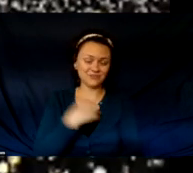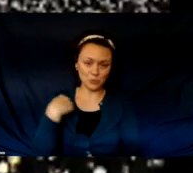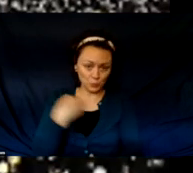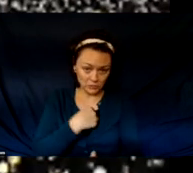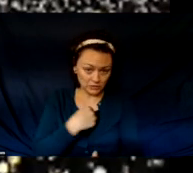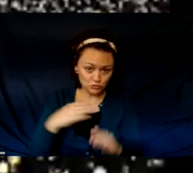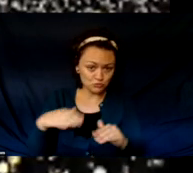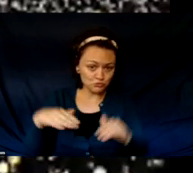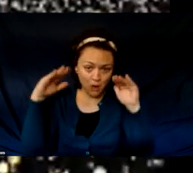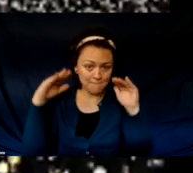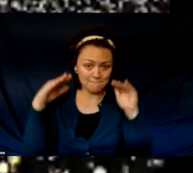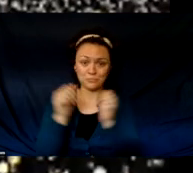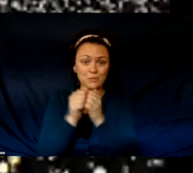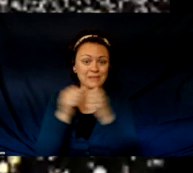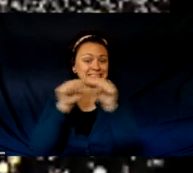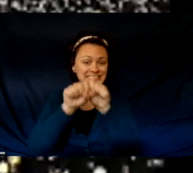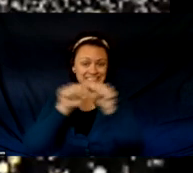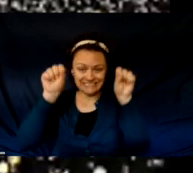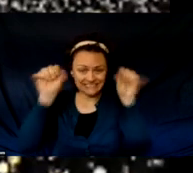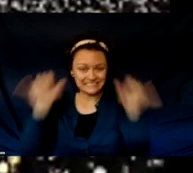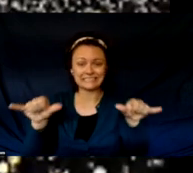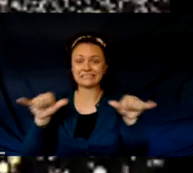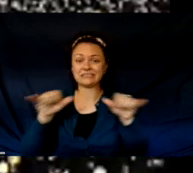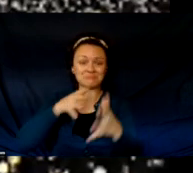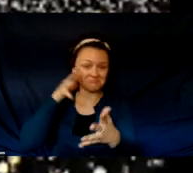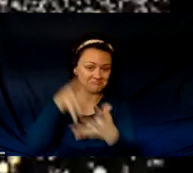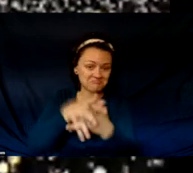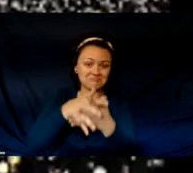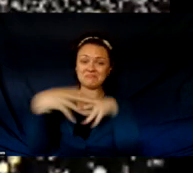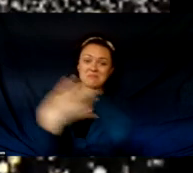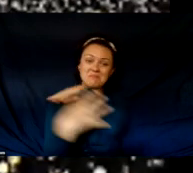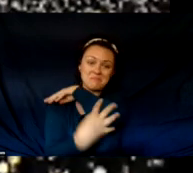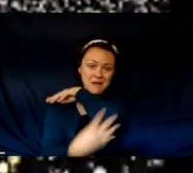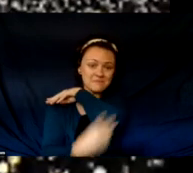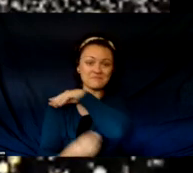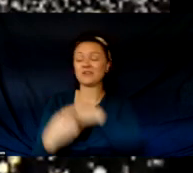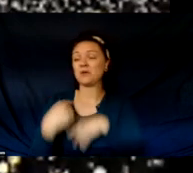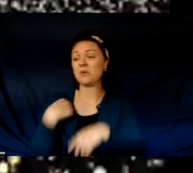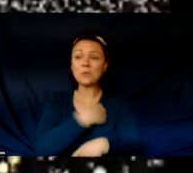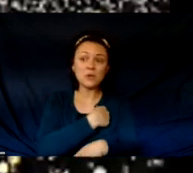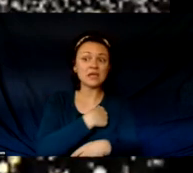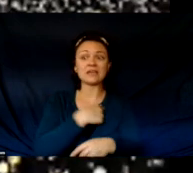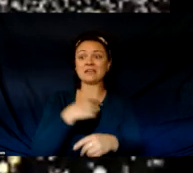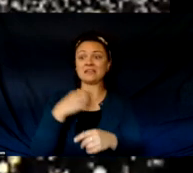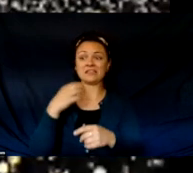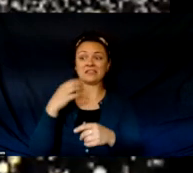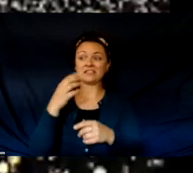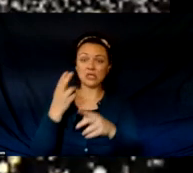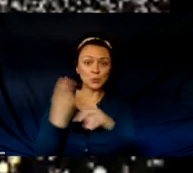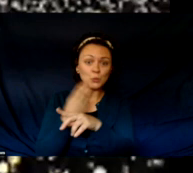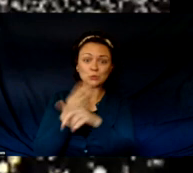A lot of us grew up on benefits and continue to utilize those benefits.